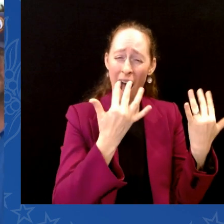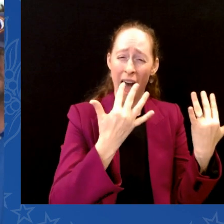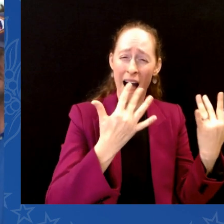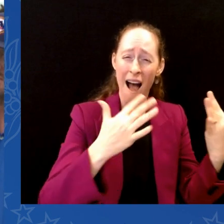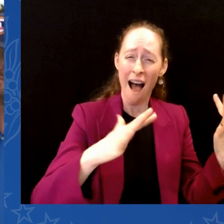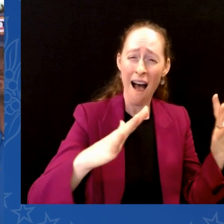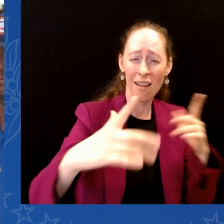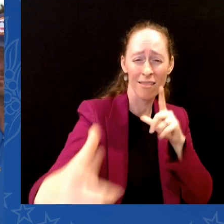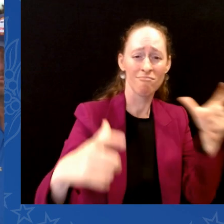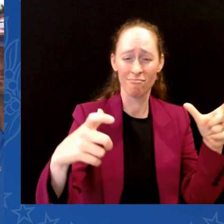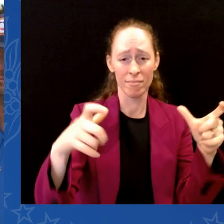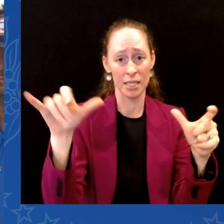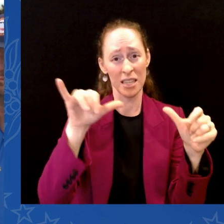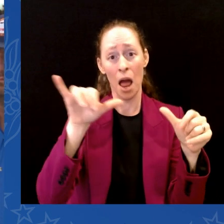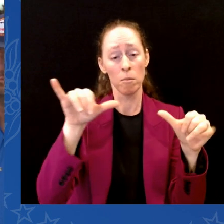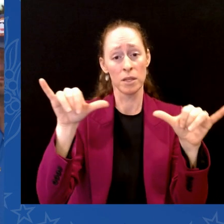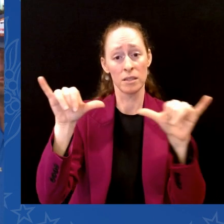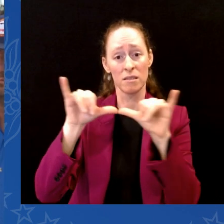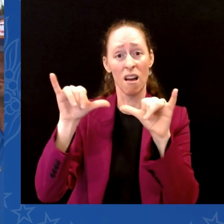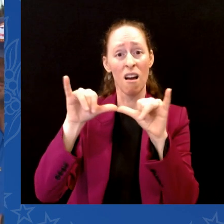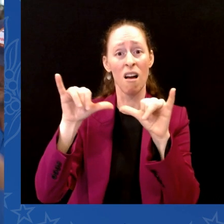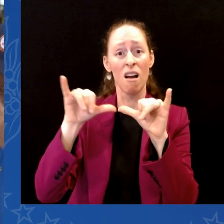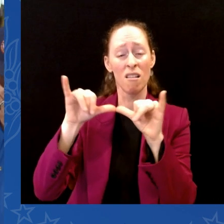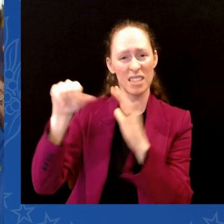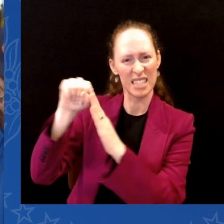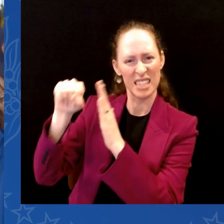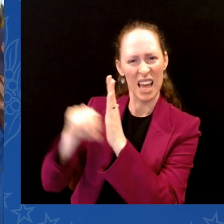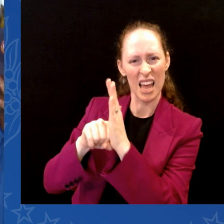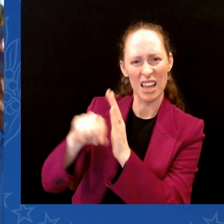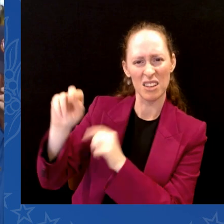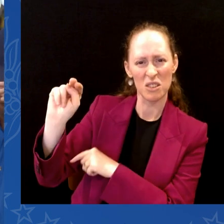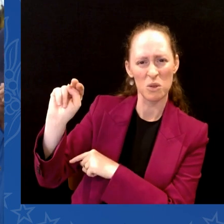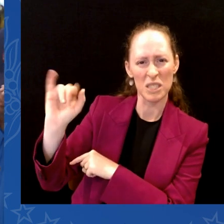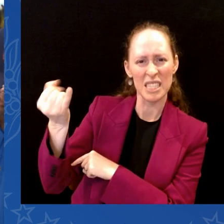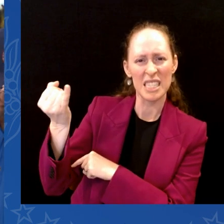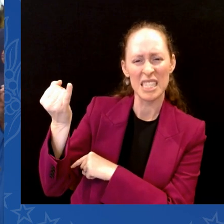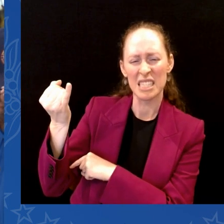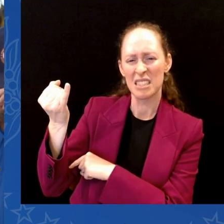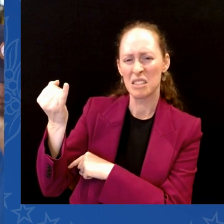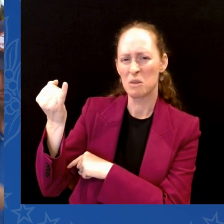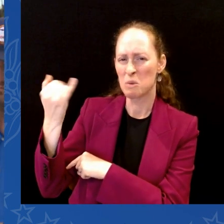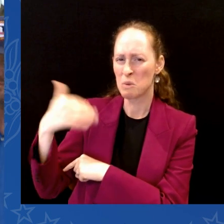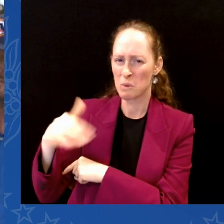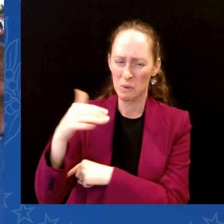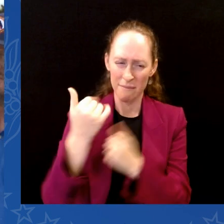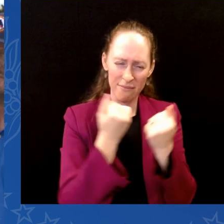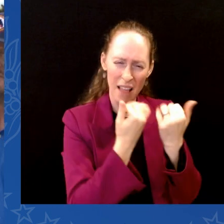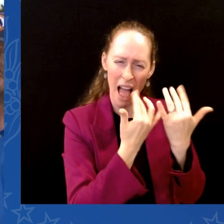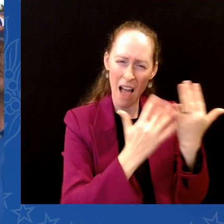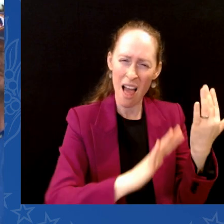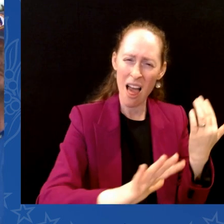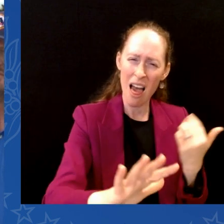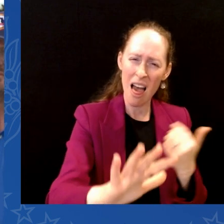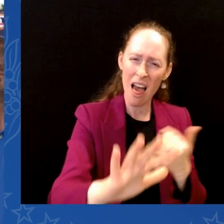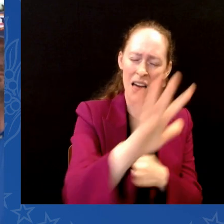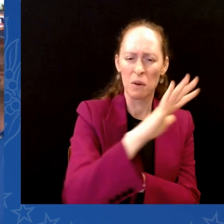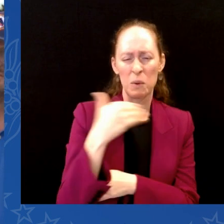And the reservoirs out west are down to almost zero. We're in a situation where the Colorado River